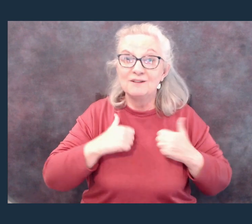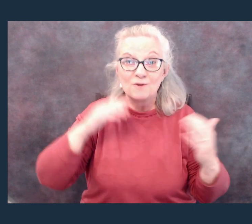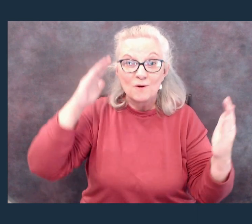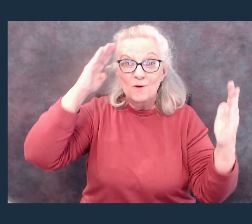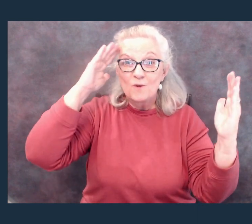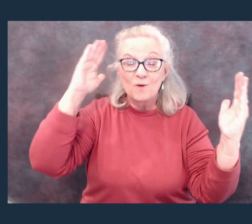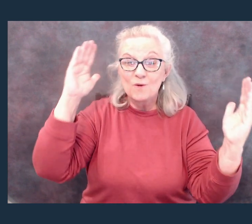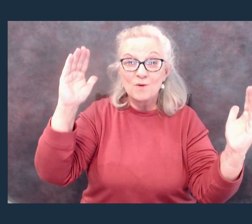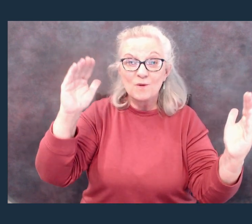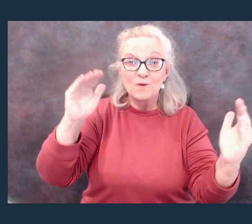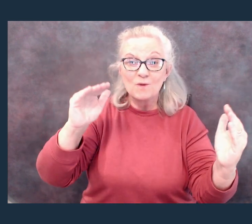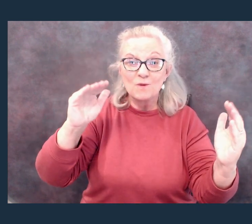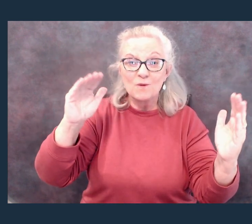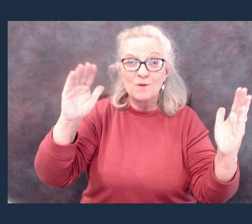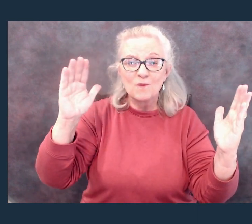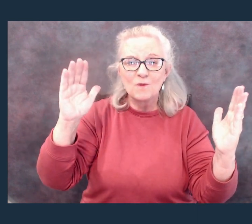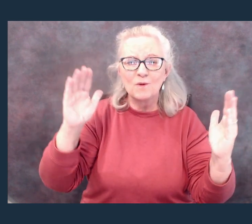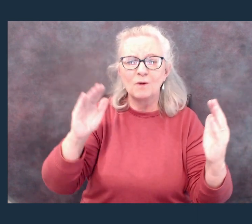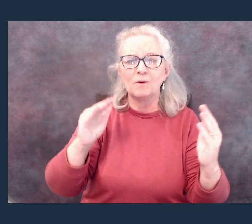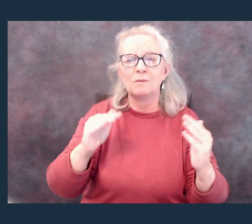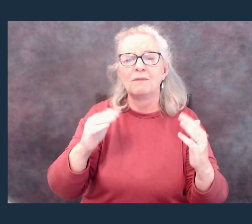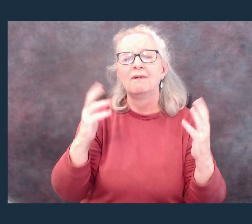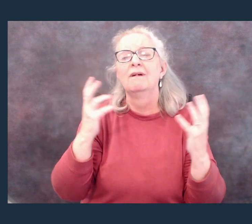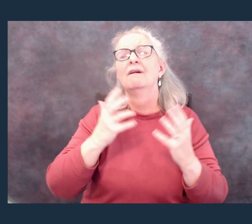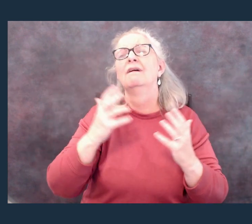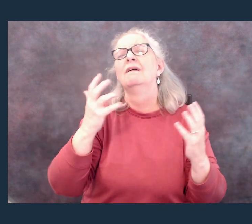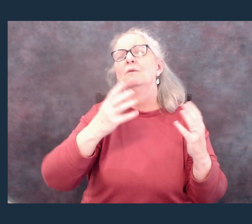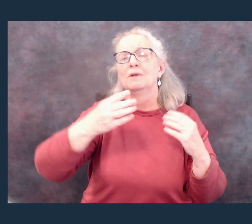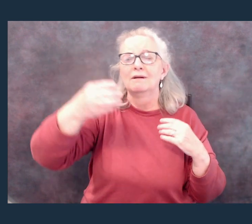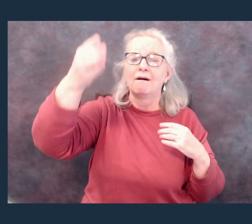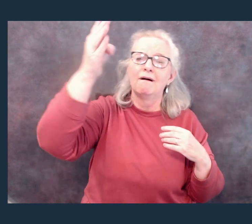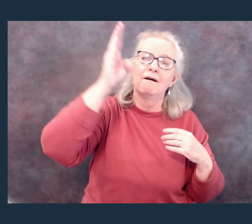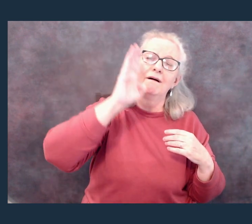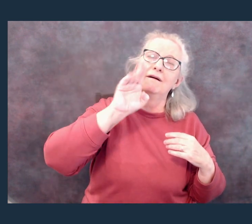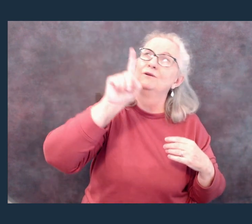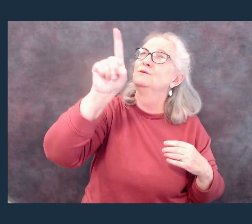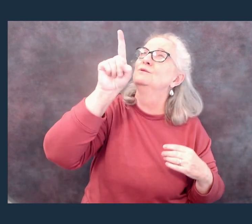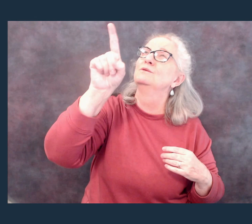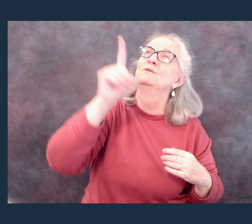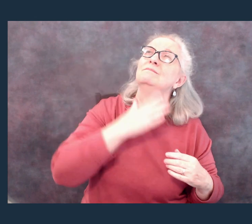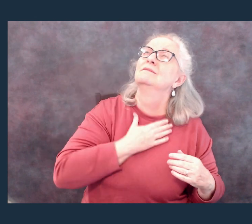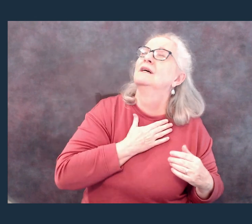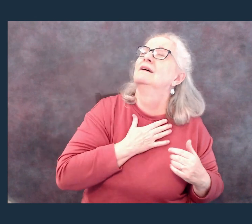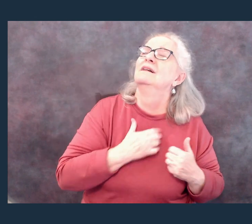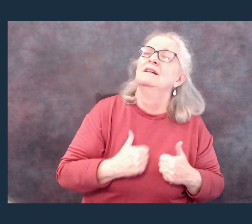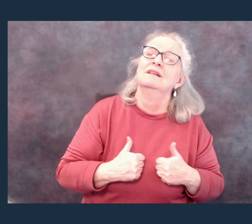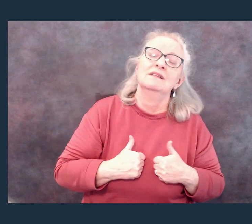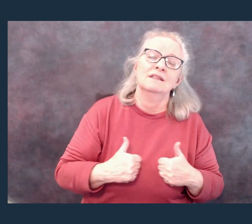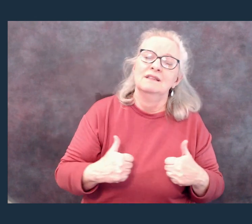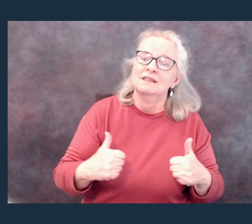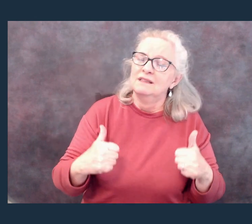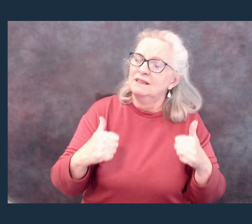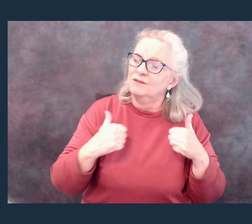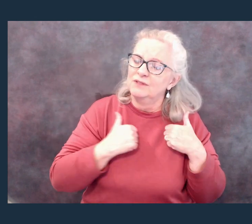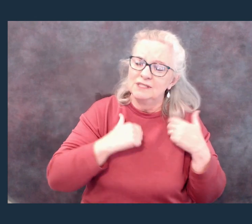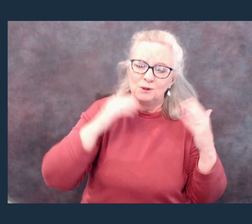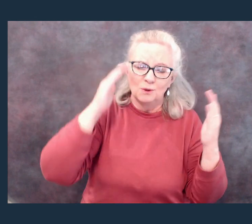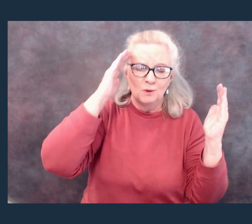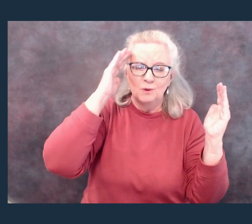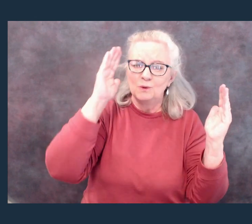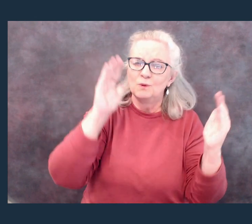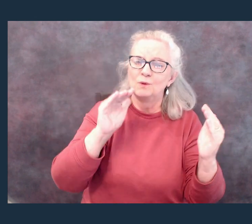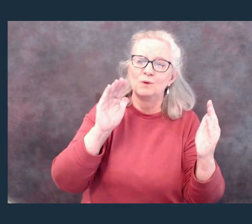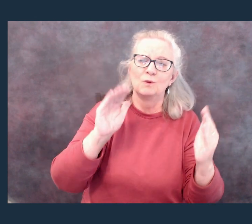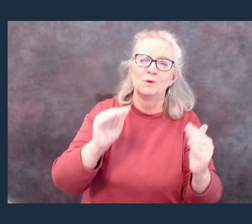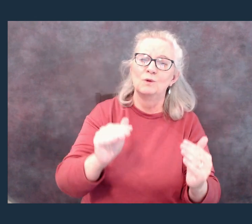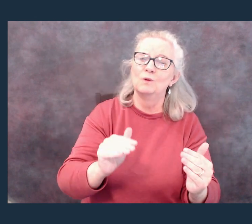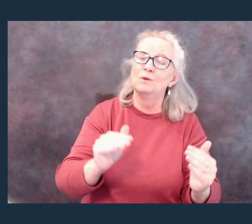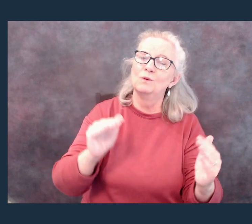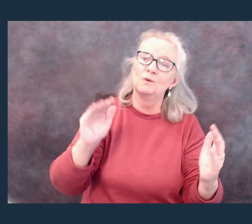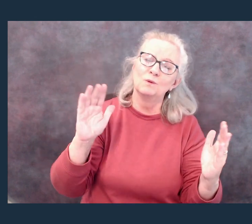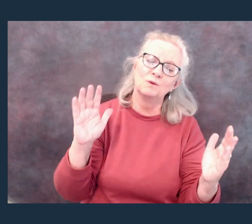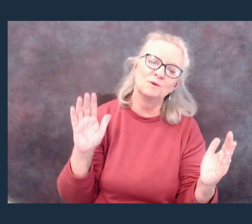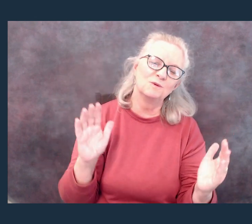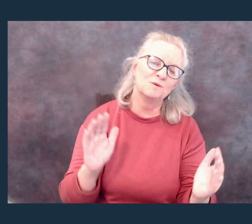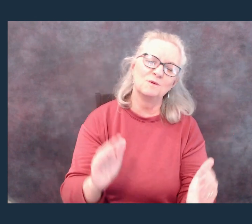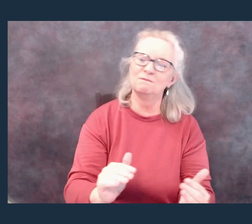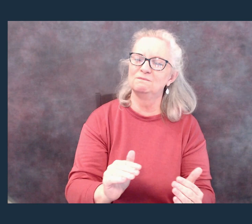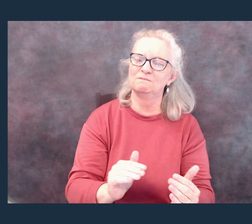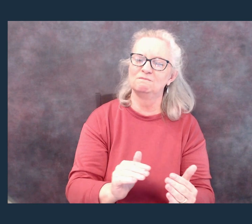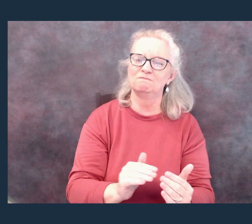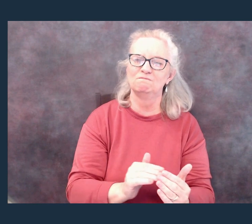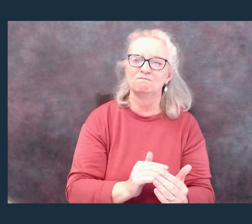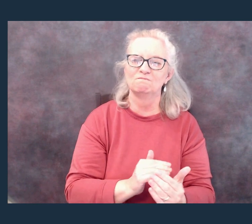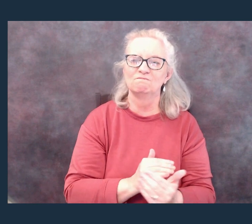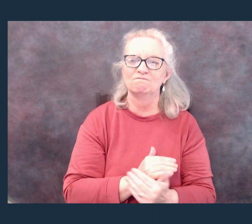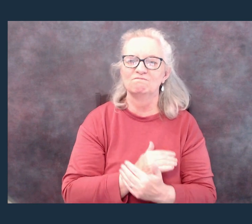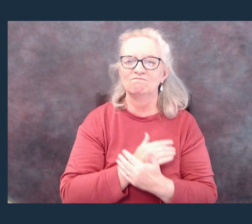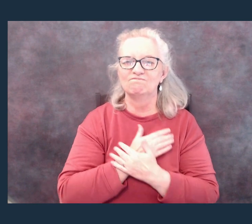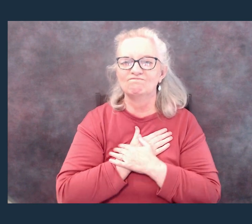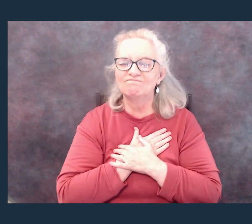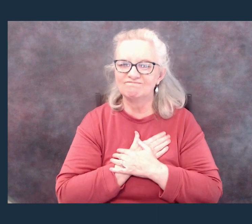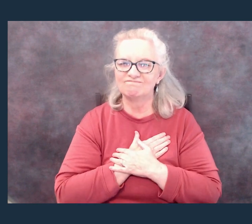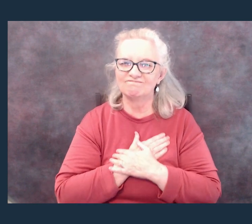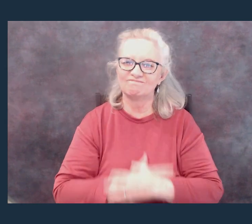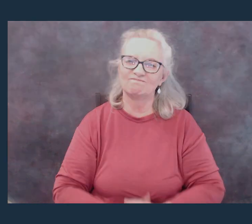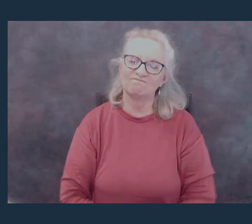Oh God, You are my living hope